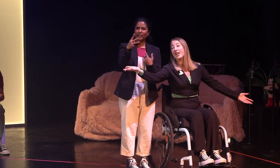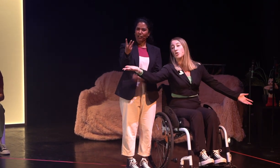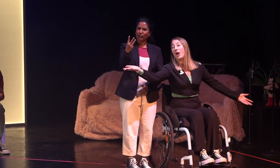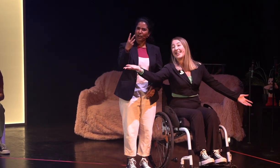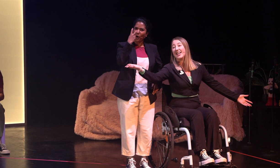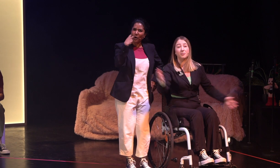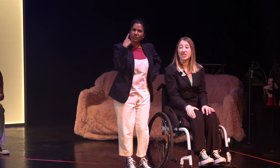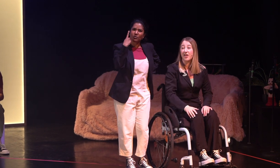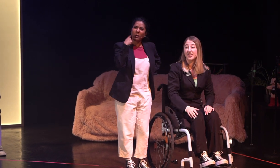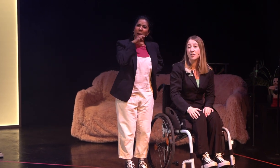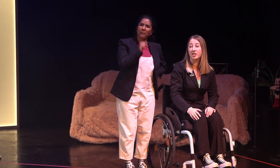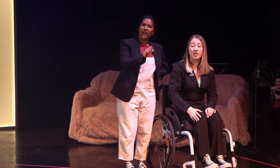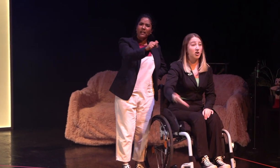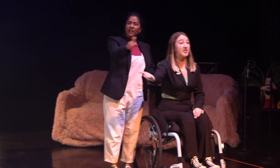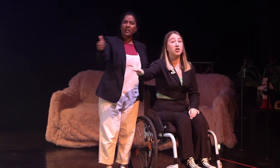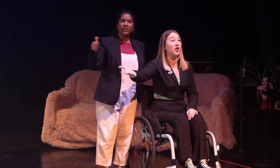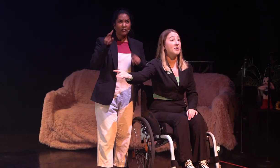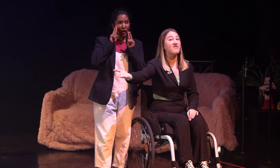random white guys spread around the table. Look like they could have all been